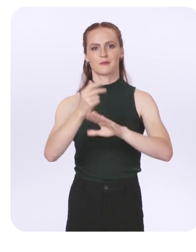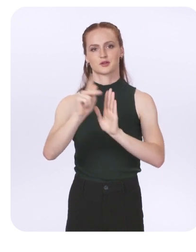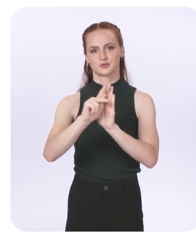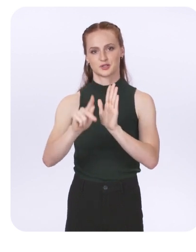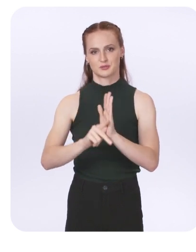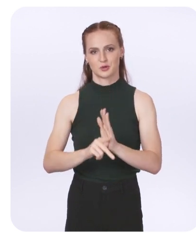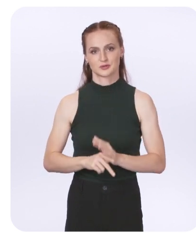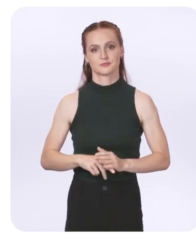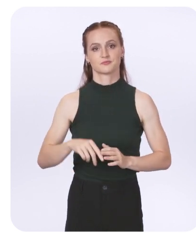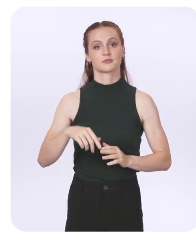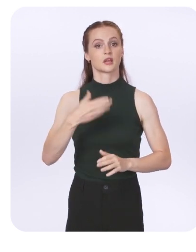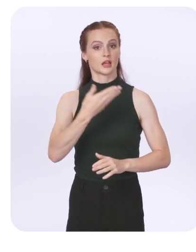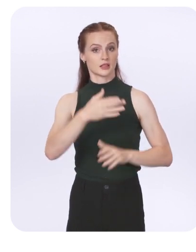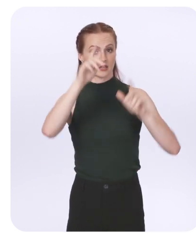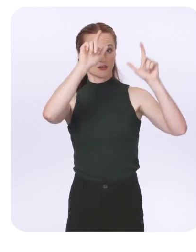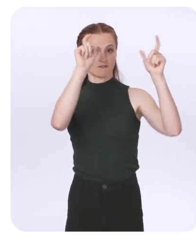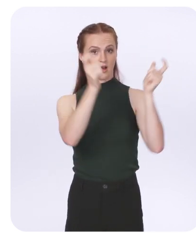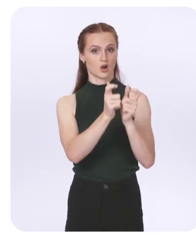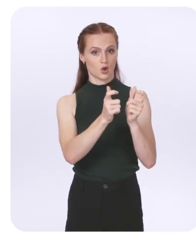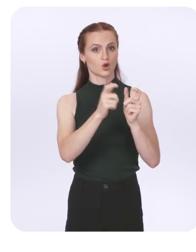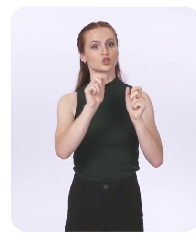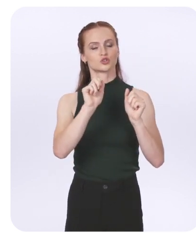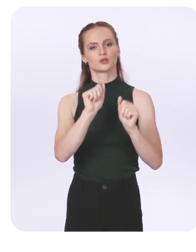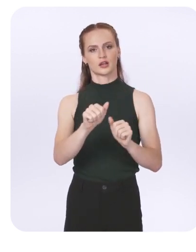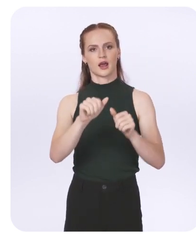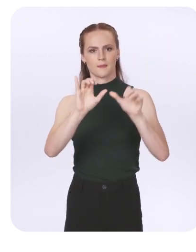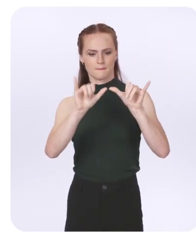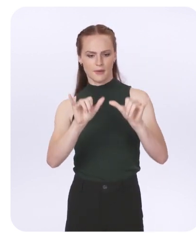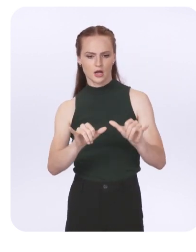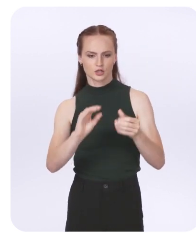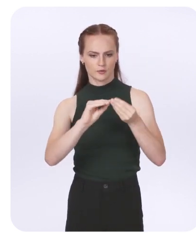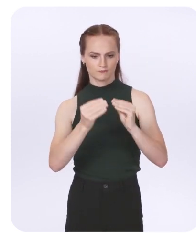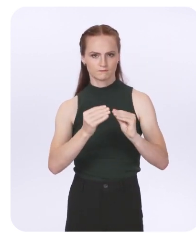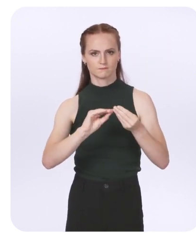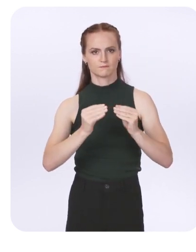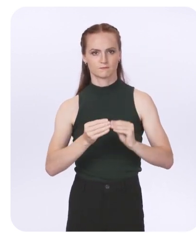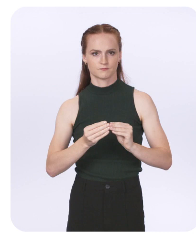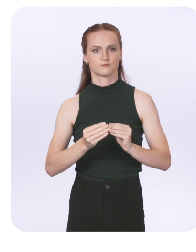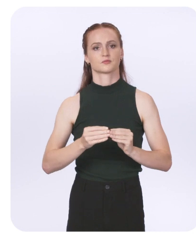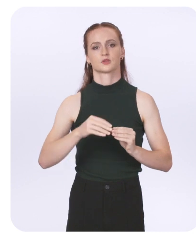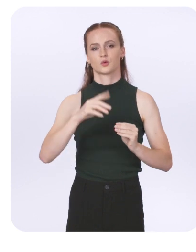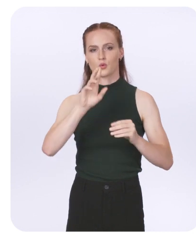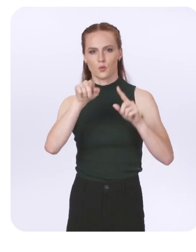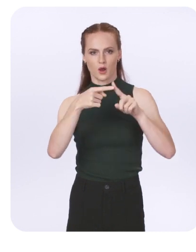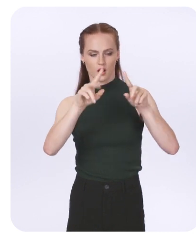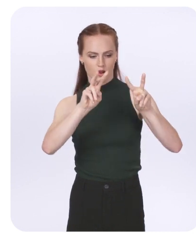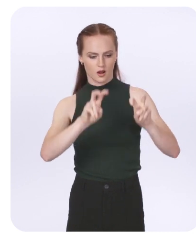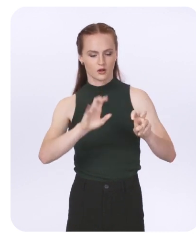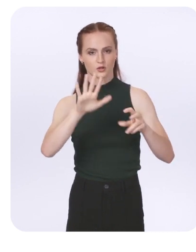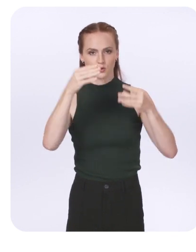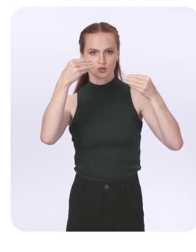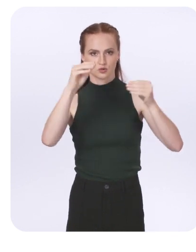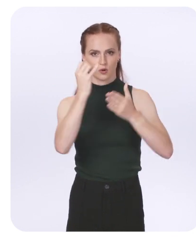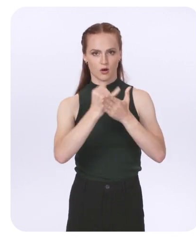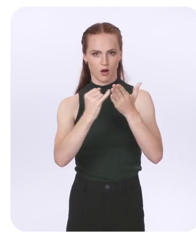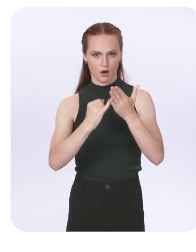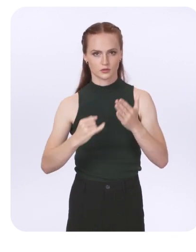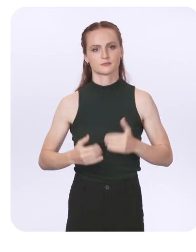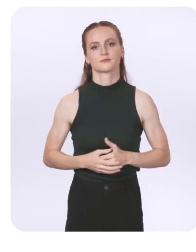a conversion funnel that translates to the data you have available in your developer dashboard. Awareness is the customer browsing